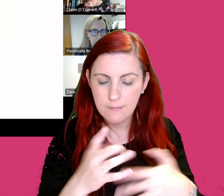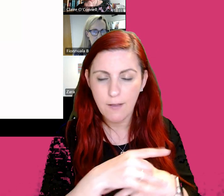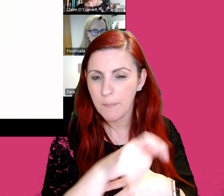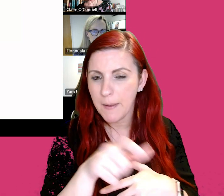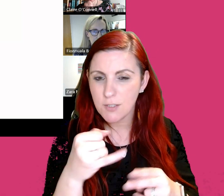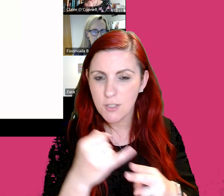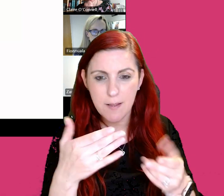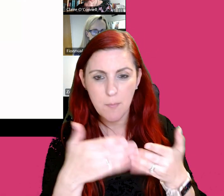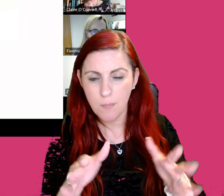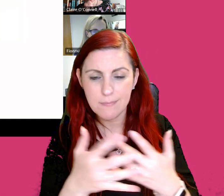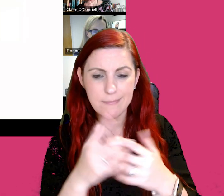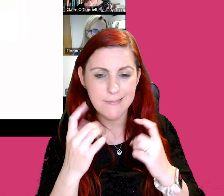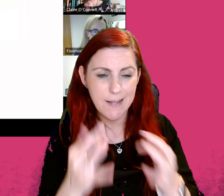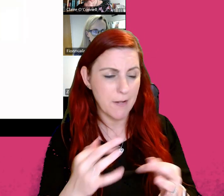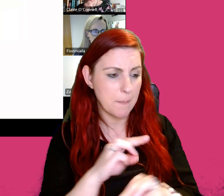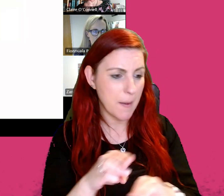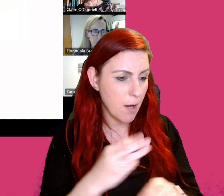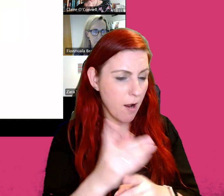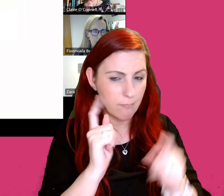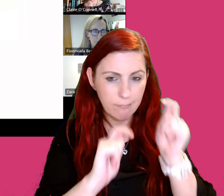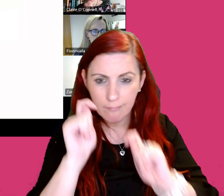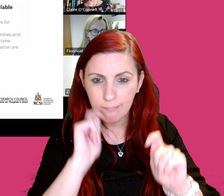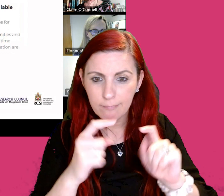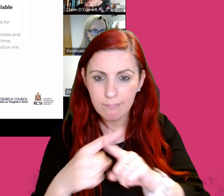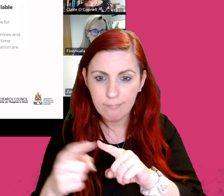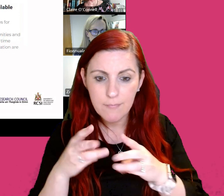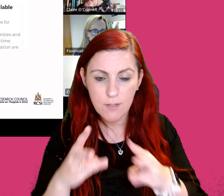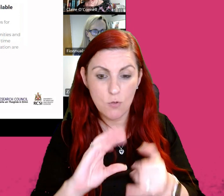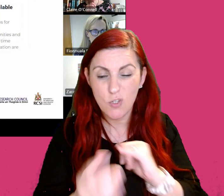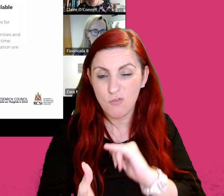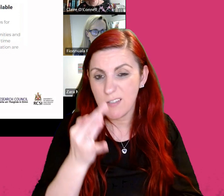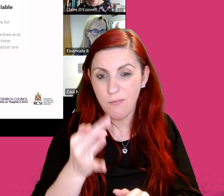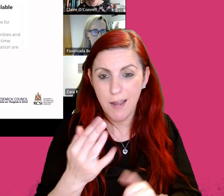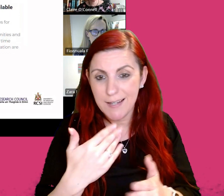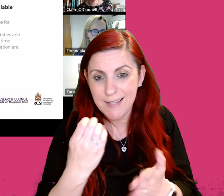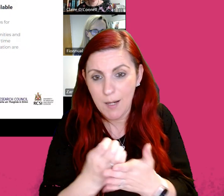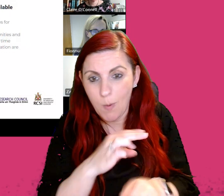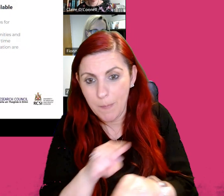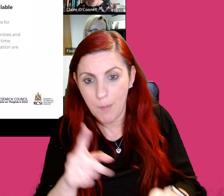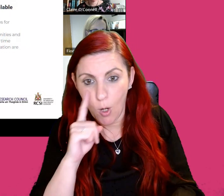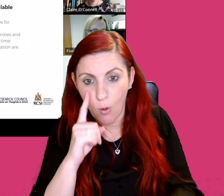always looking for your expertise and insight so just try to find where they're looking for the PPI